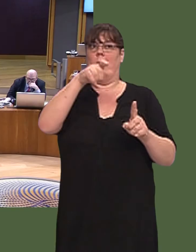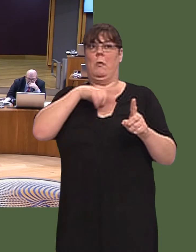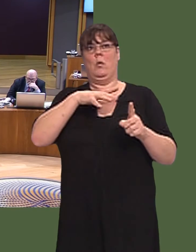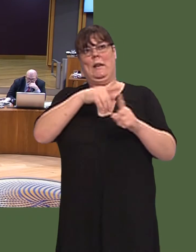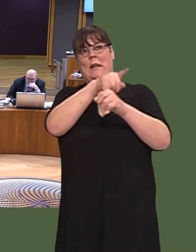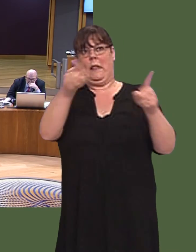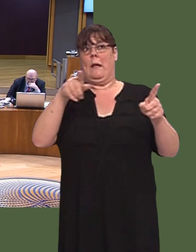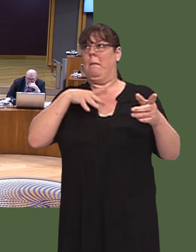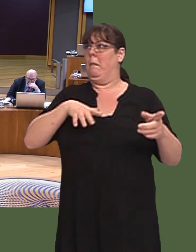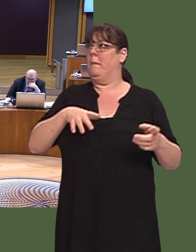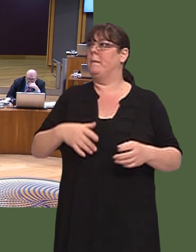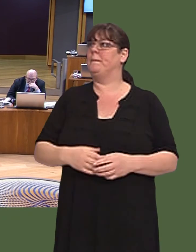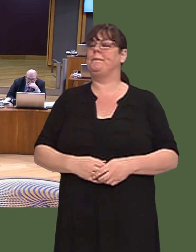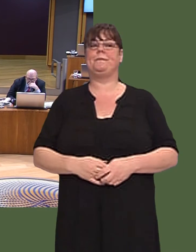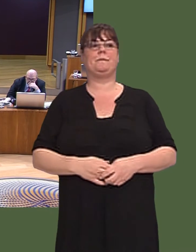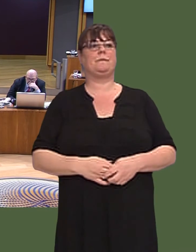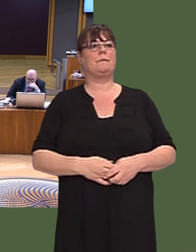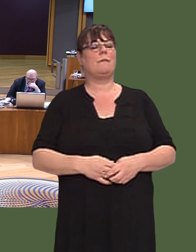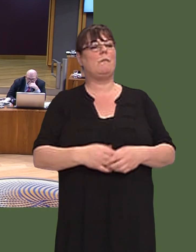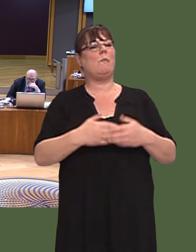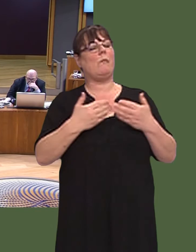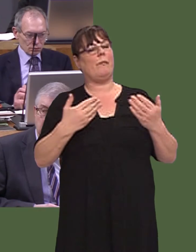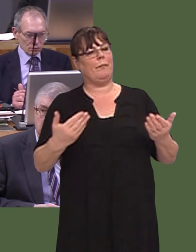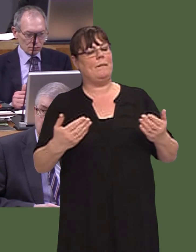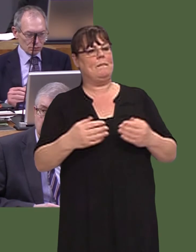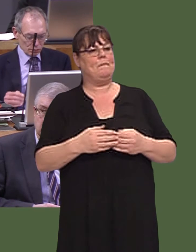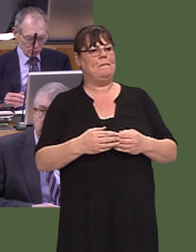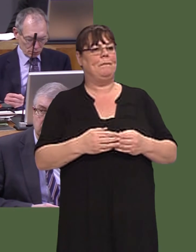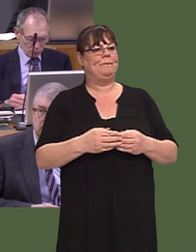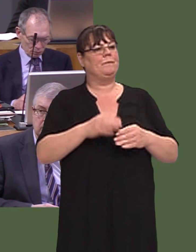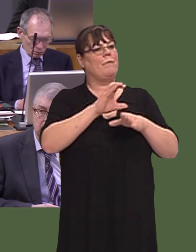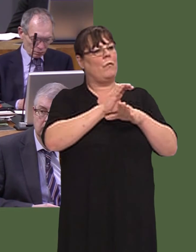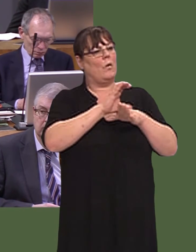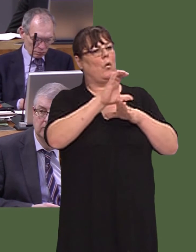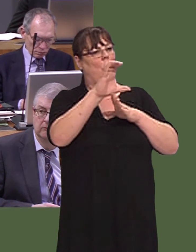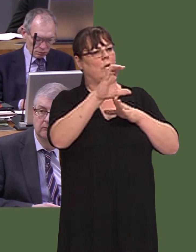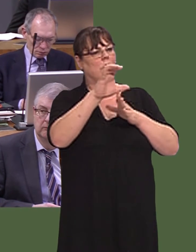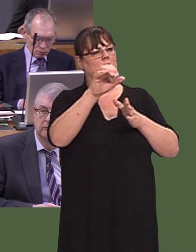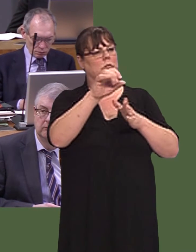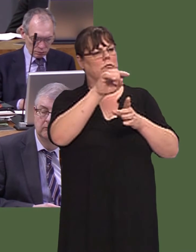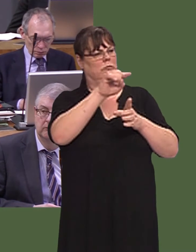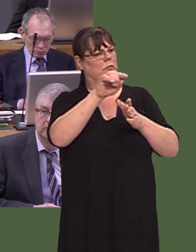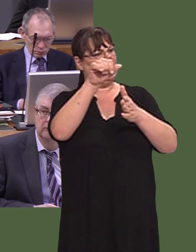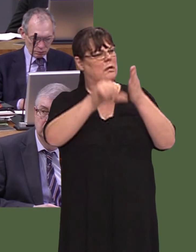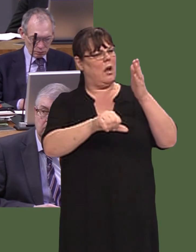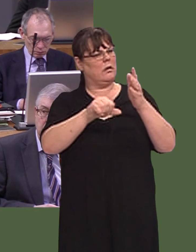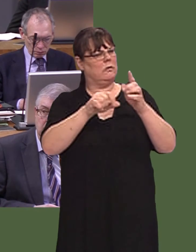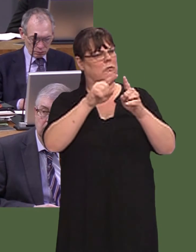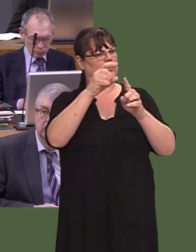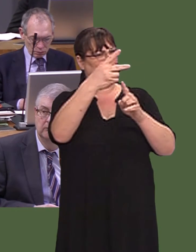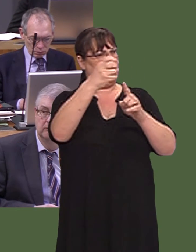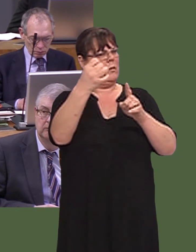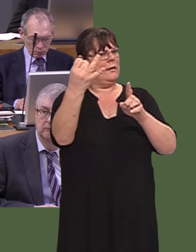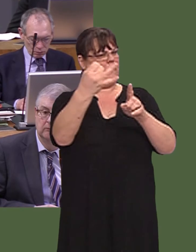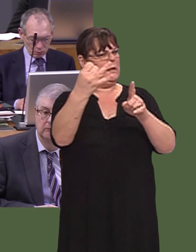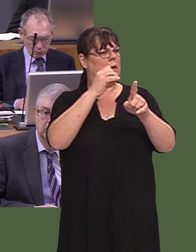Carwyn Jones: Well, of course, if the course is starting in the autumn of this year, by